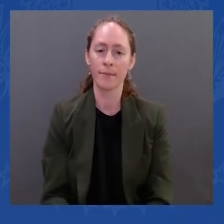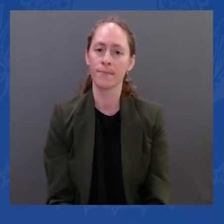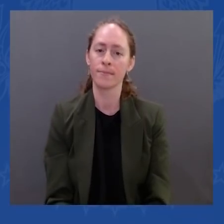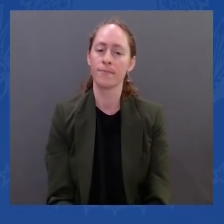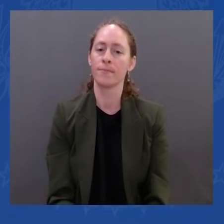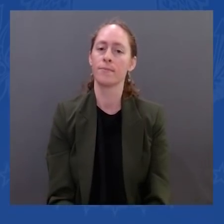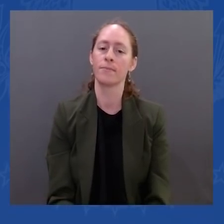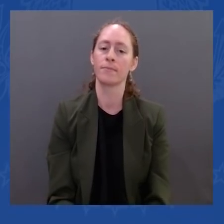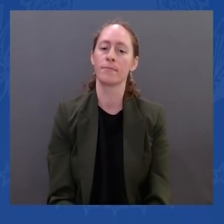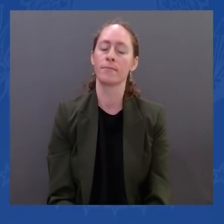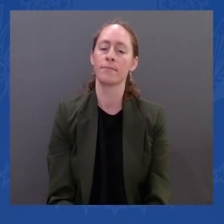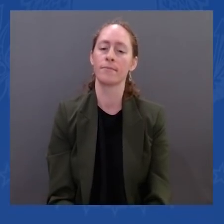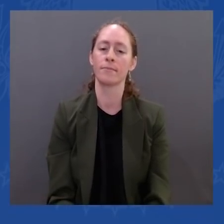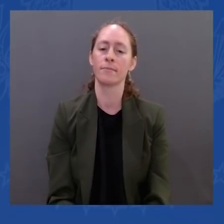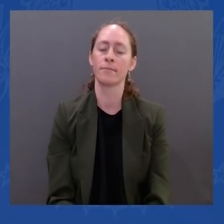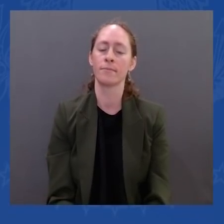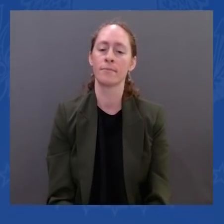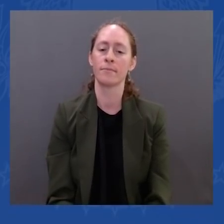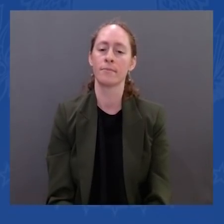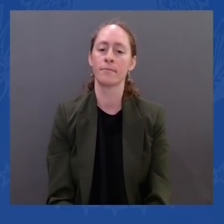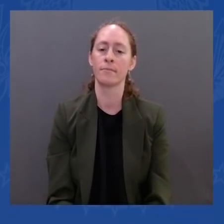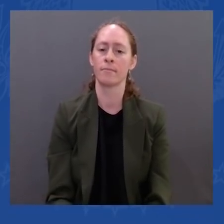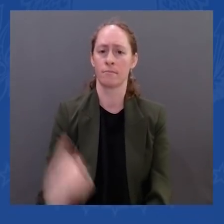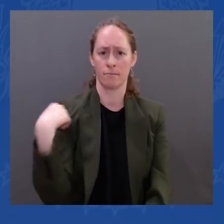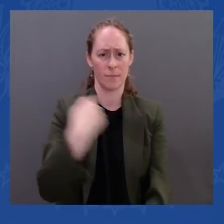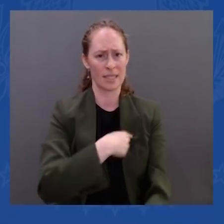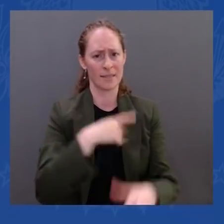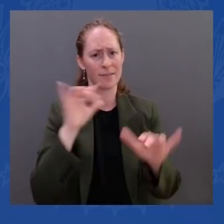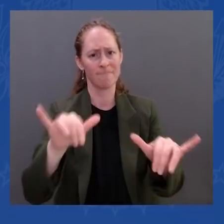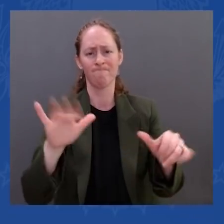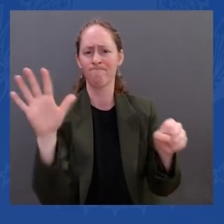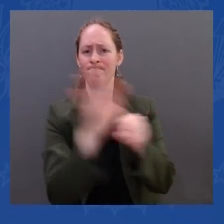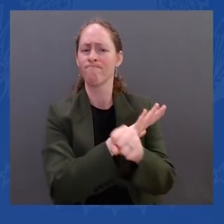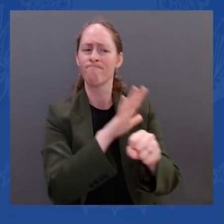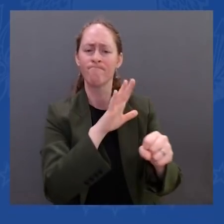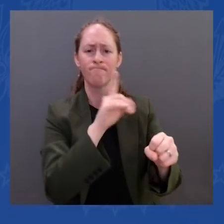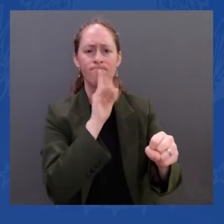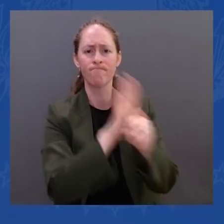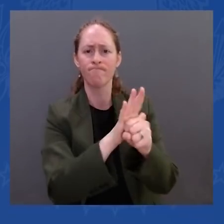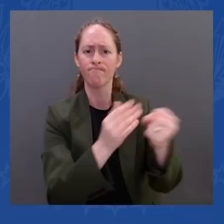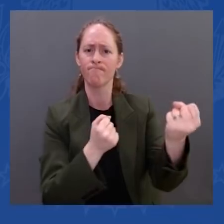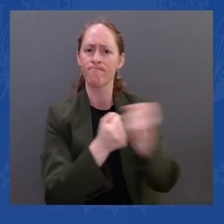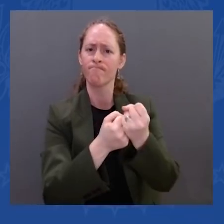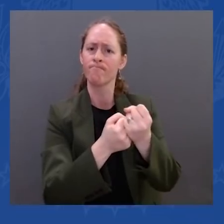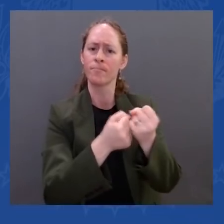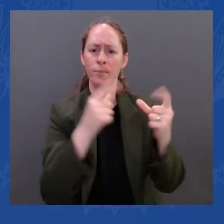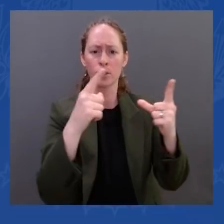we welcome the opportunity to work more closely together in an increasingly challenging security environment.